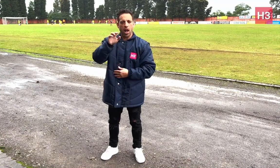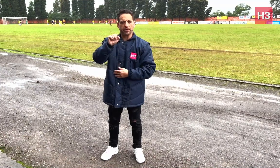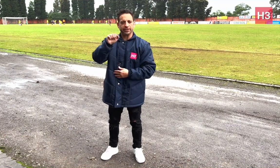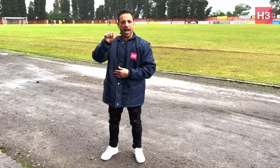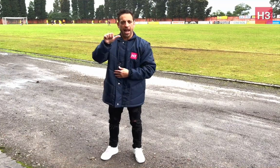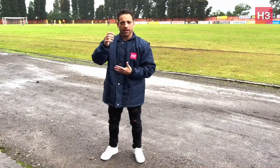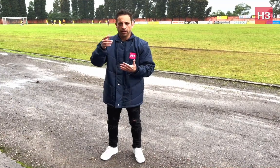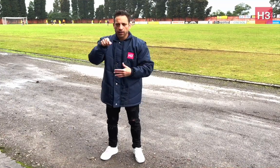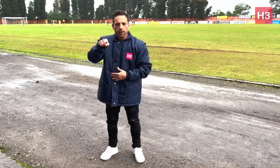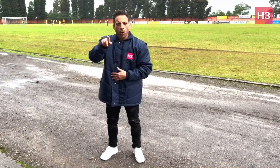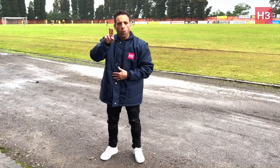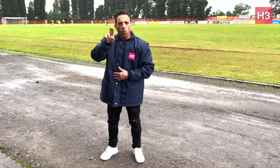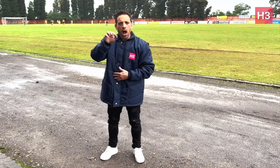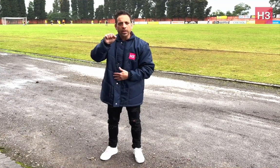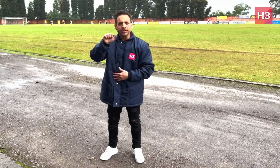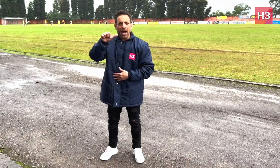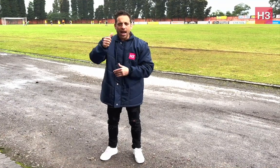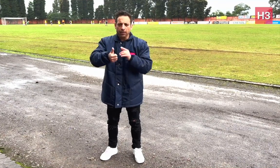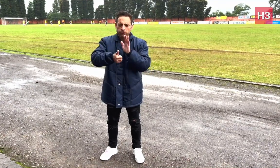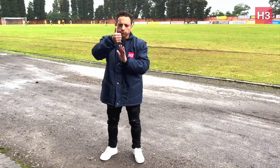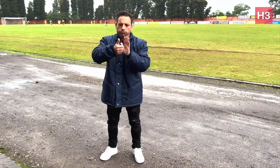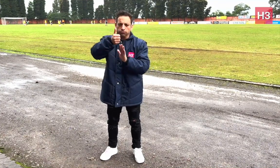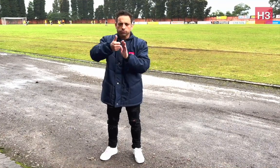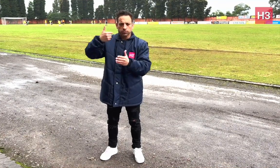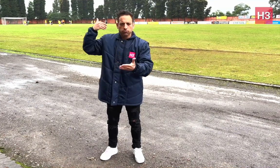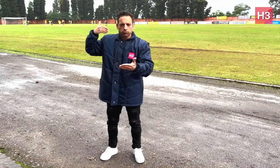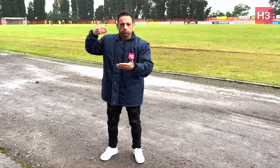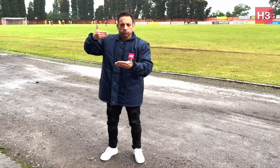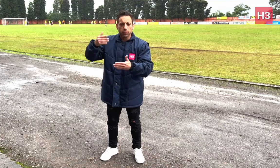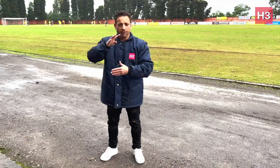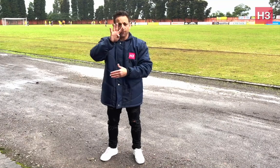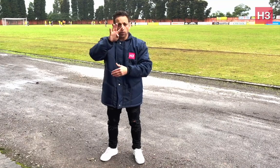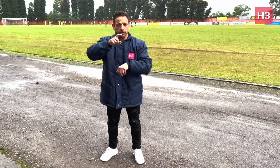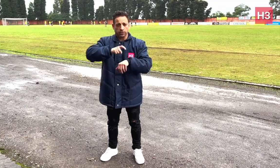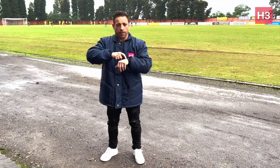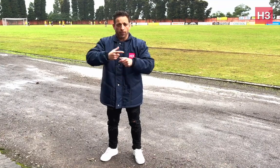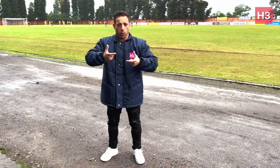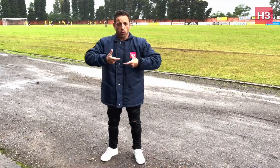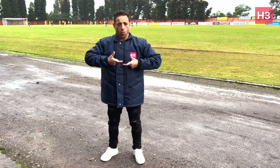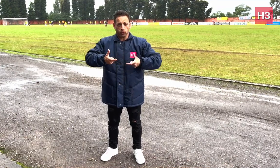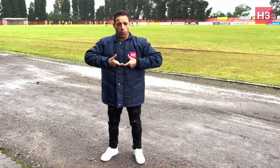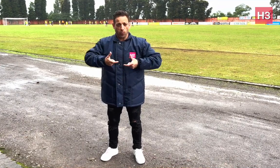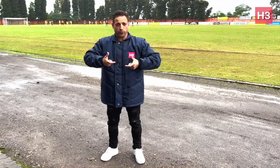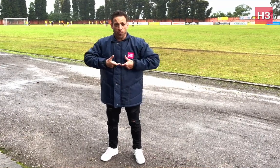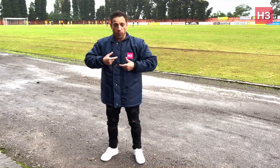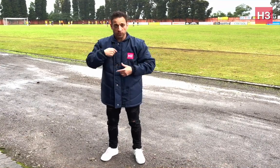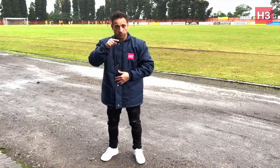The USA Women Football Team is trying to win